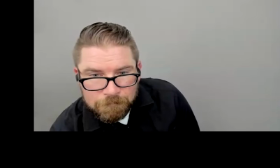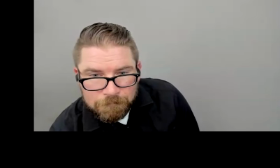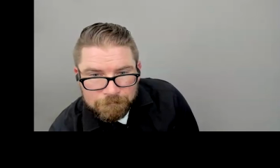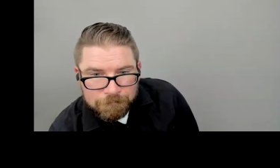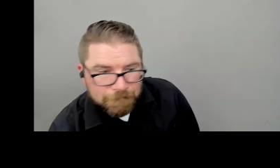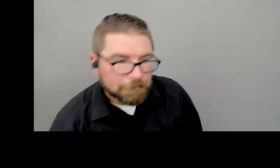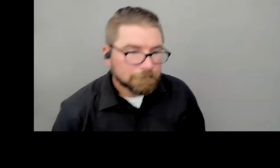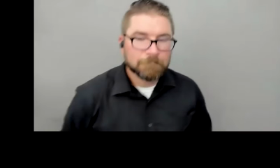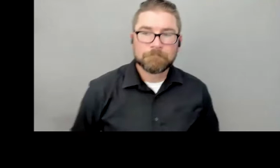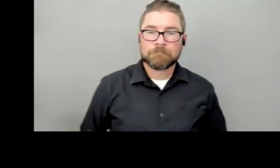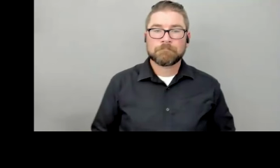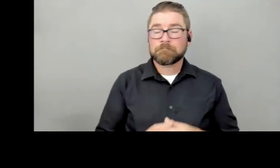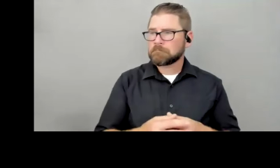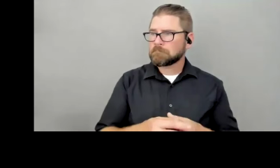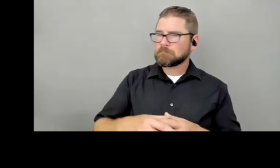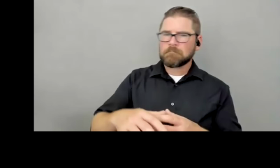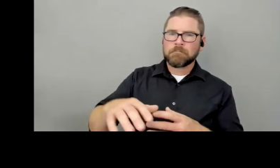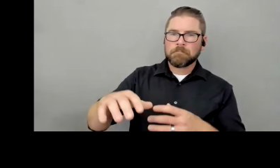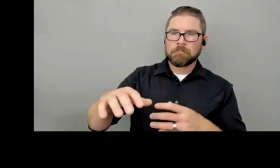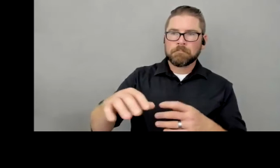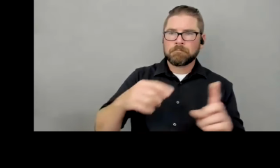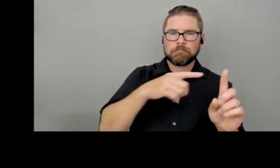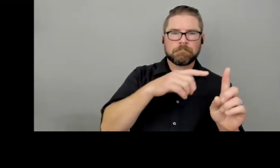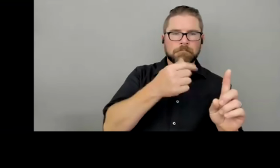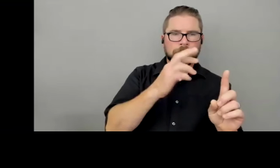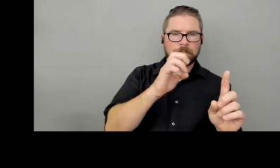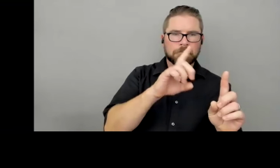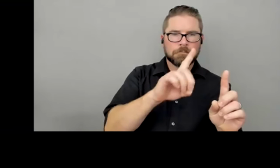All right, so, Ashley, could you go back or just in the sense of tracking flags,